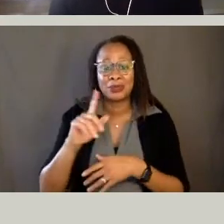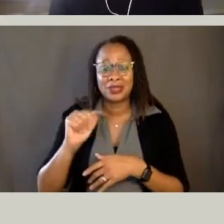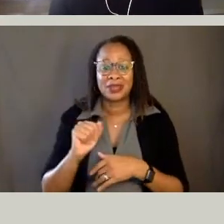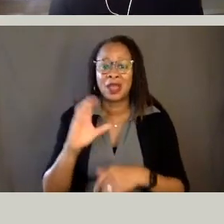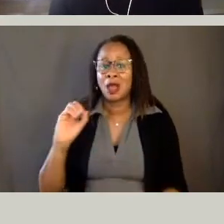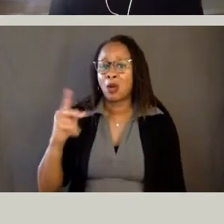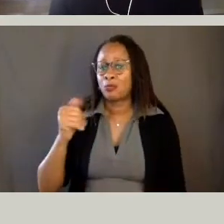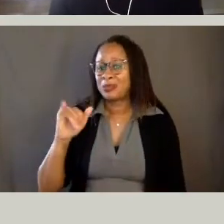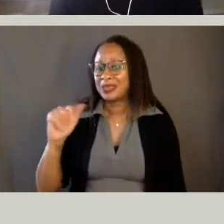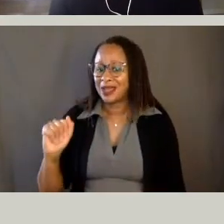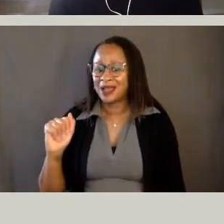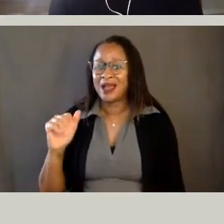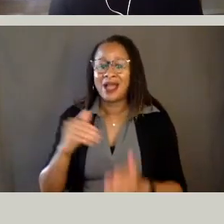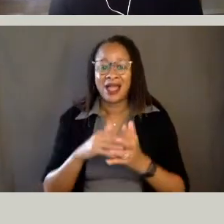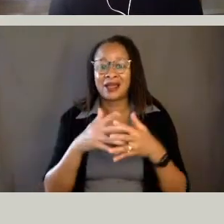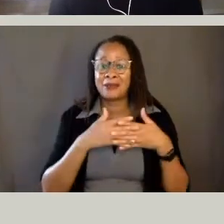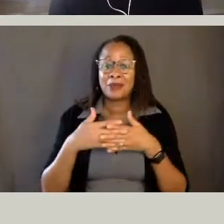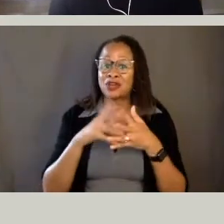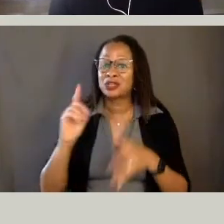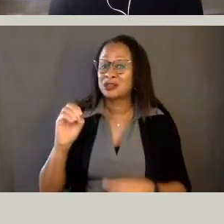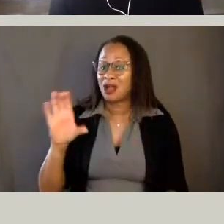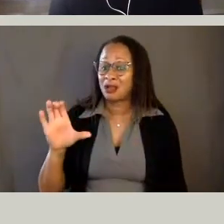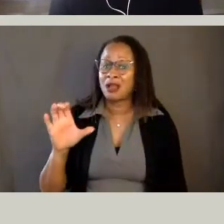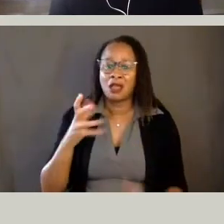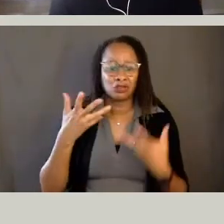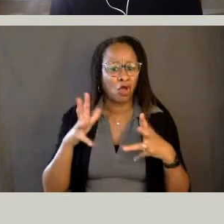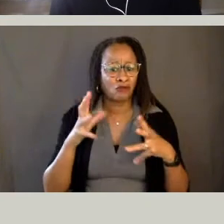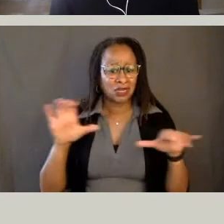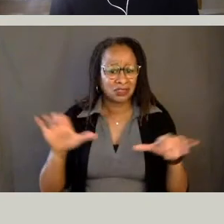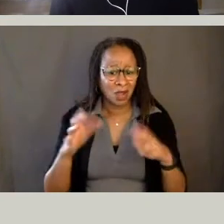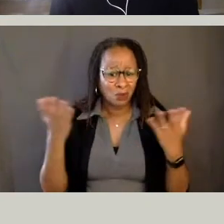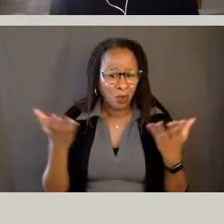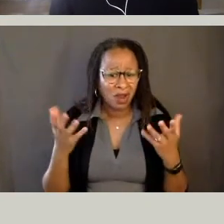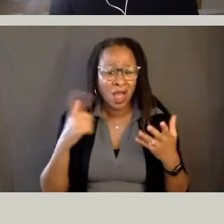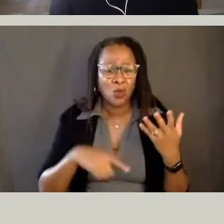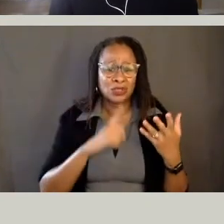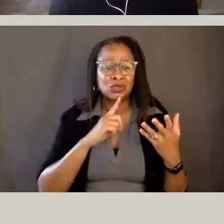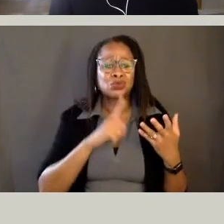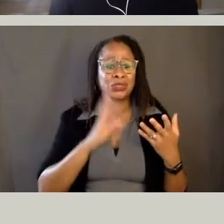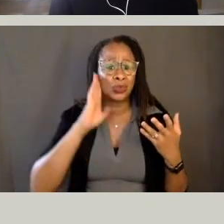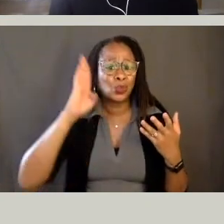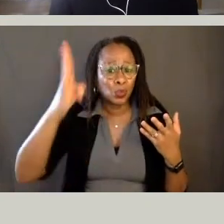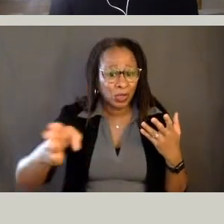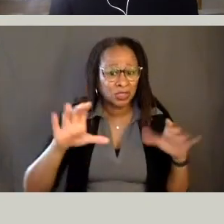at American documentary and what she's already done and what she will do with POV spark.